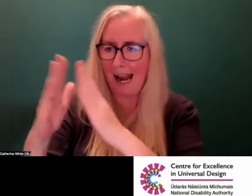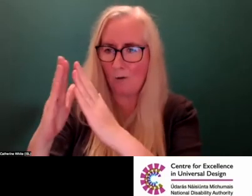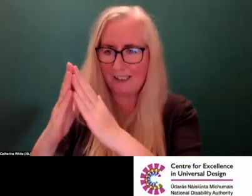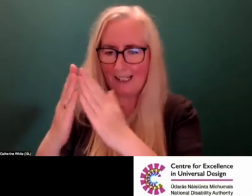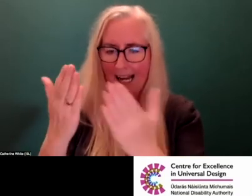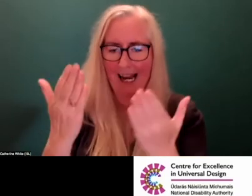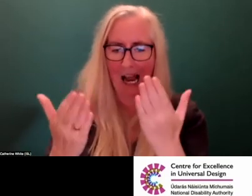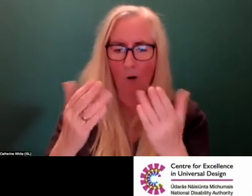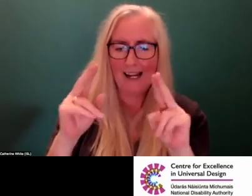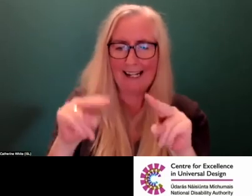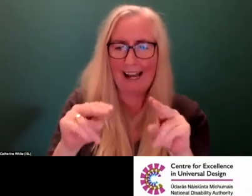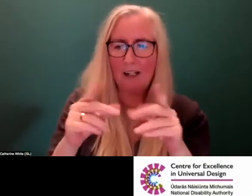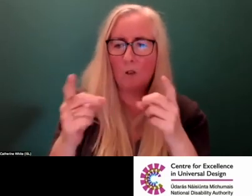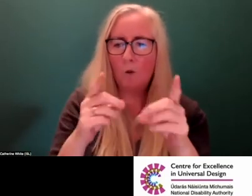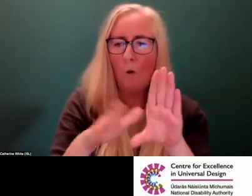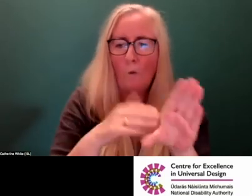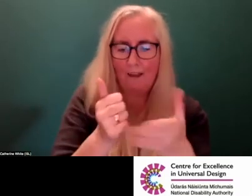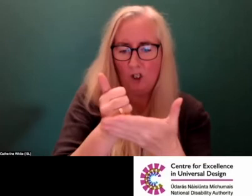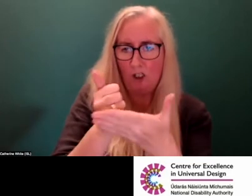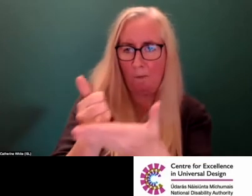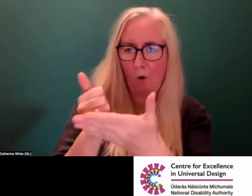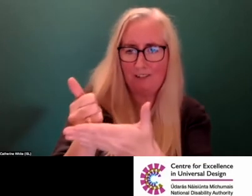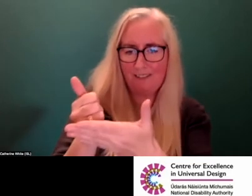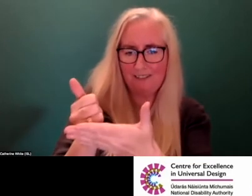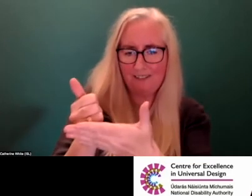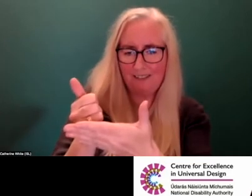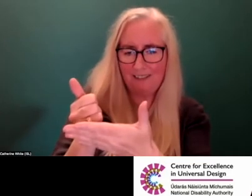then starting to see how do we do that with housing with support.